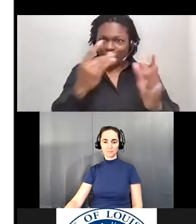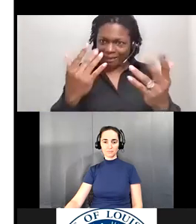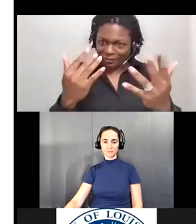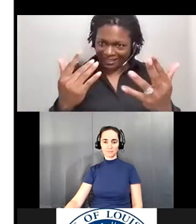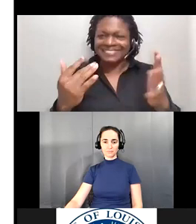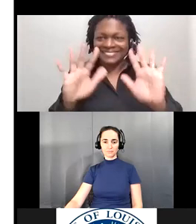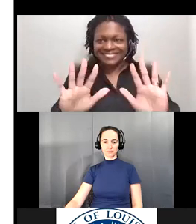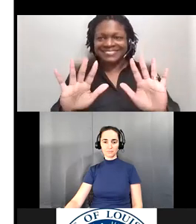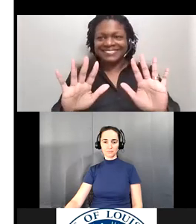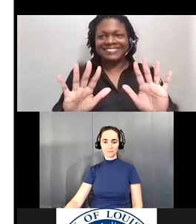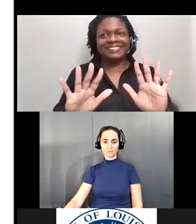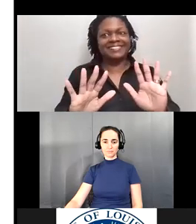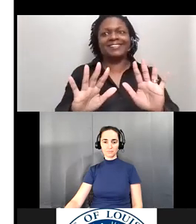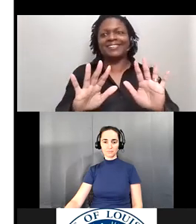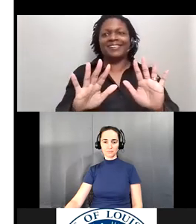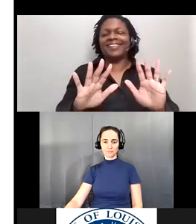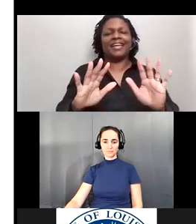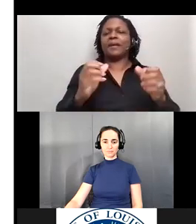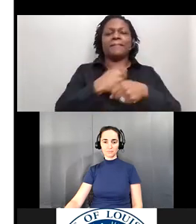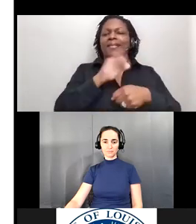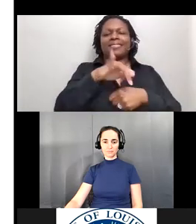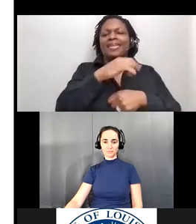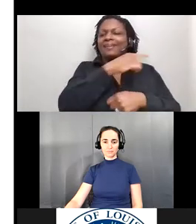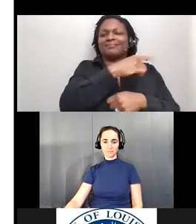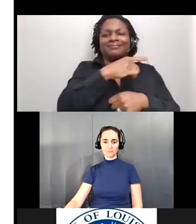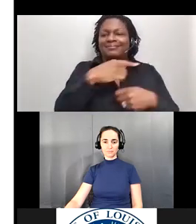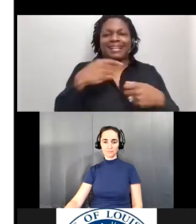inside of that vehicle, it might make them a little bit nervous and we want to have the